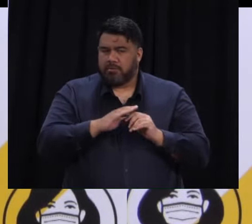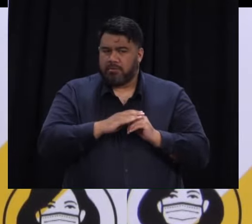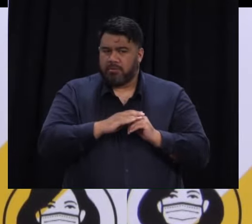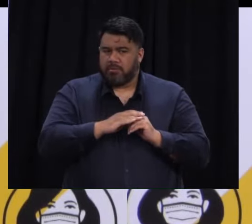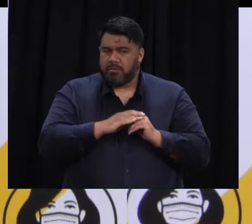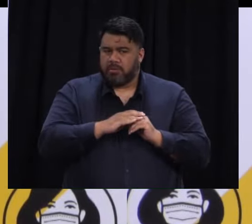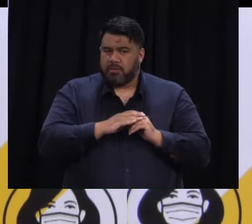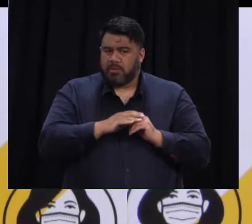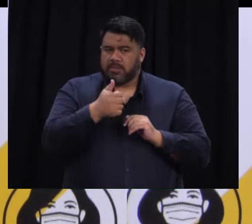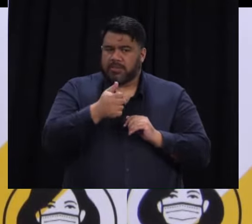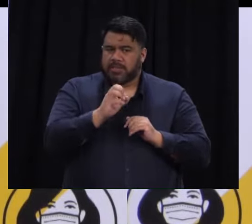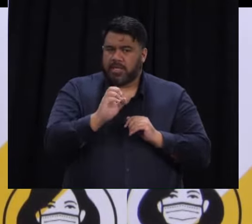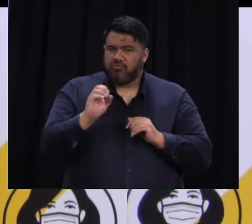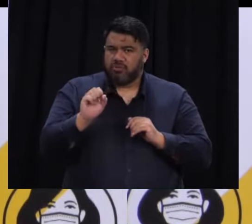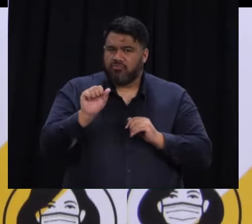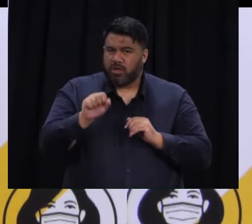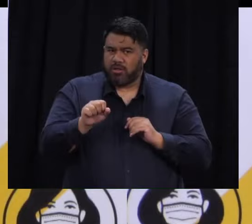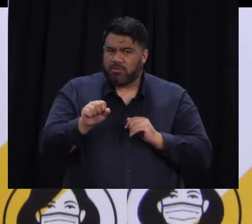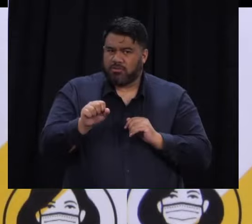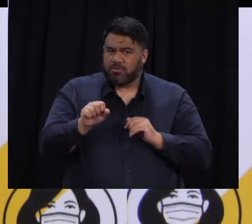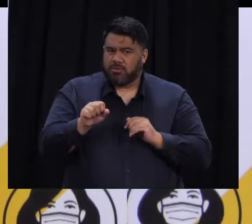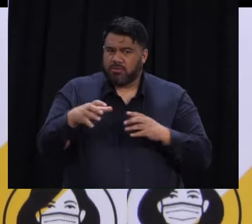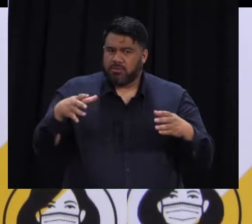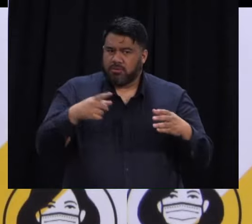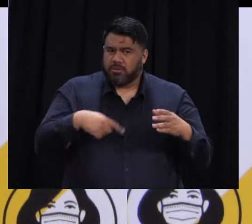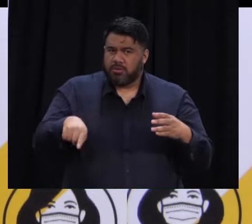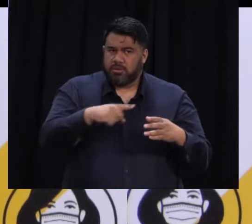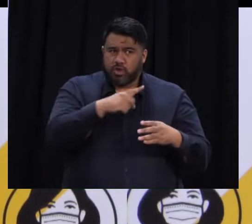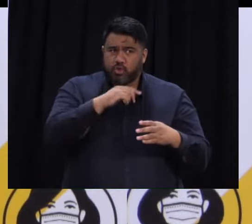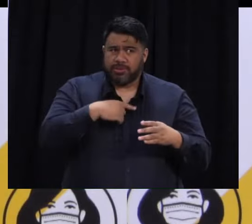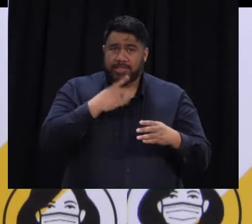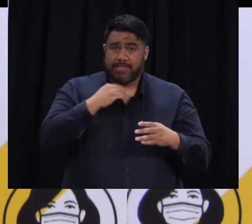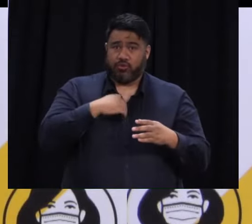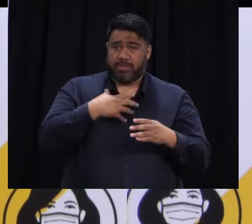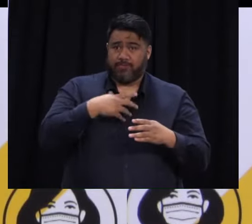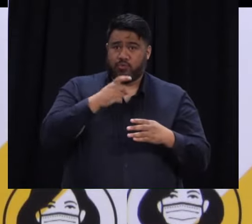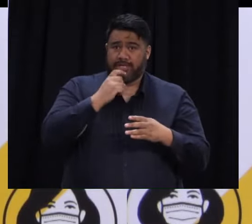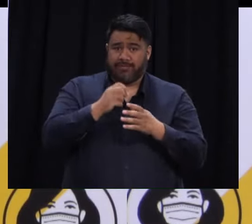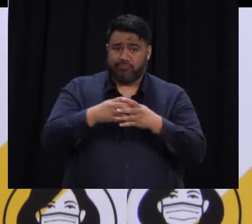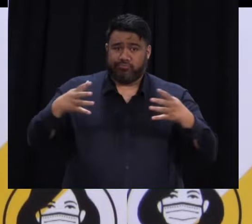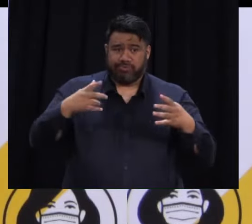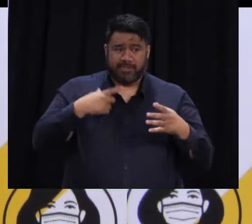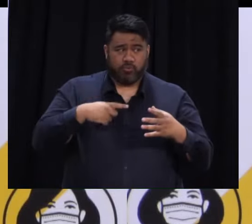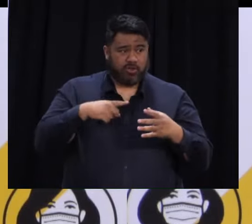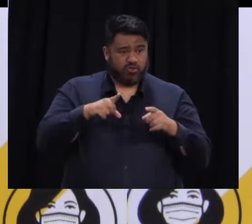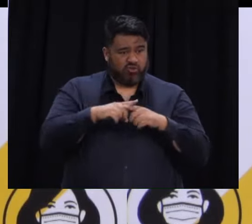tracers. How overburdened is